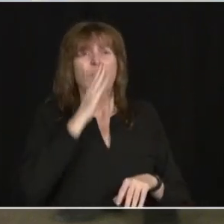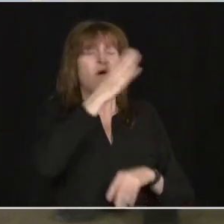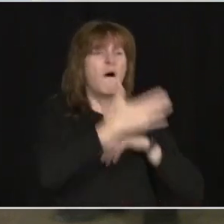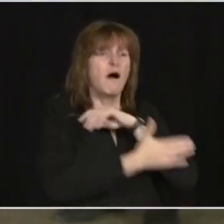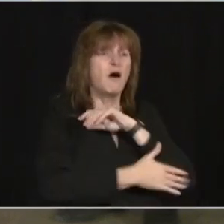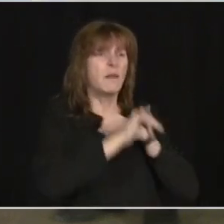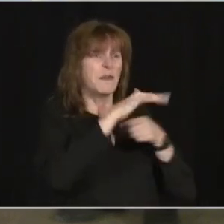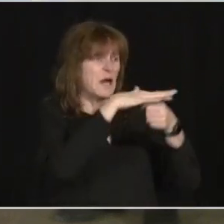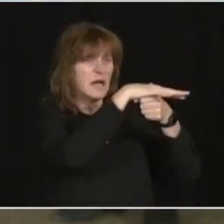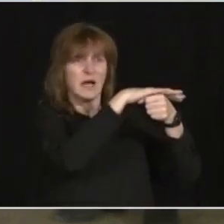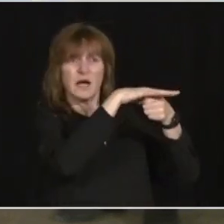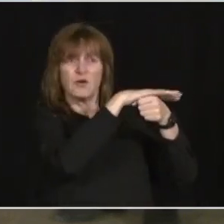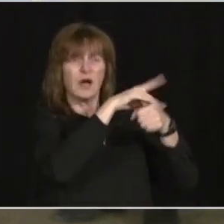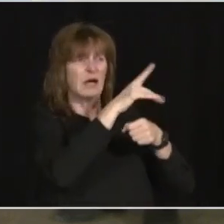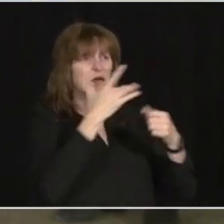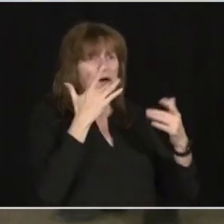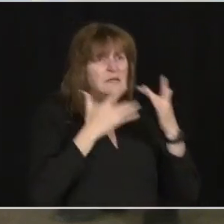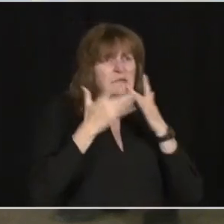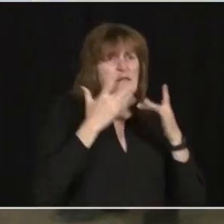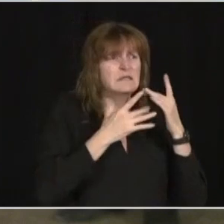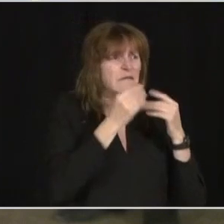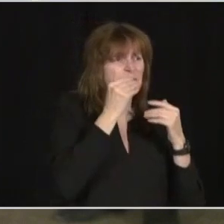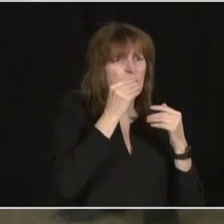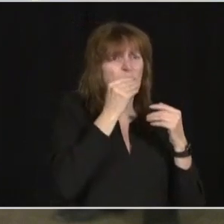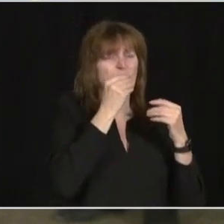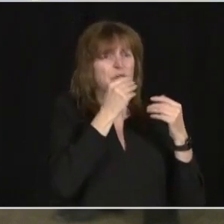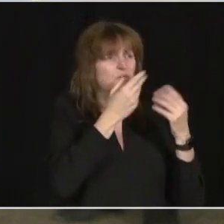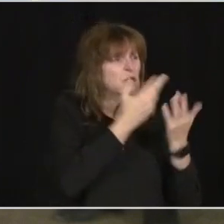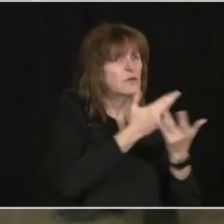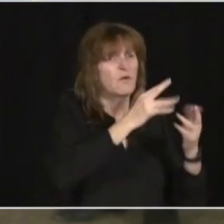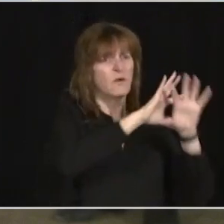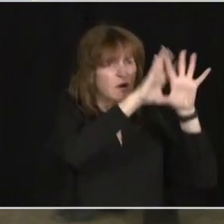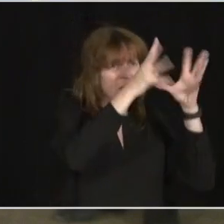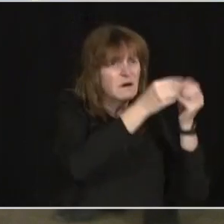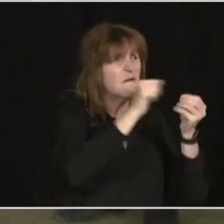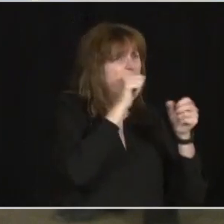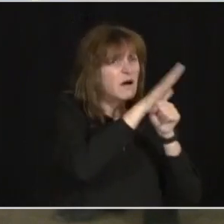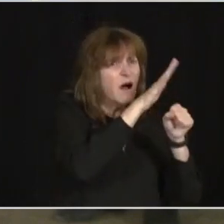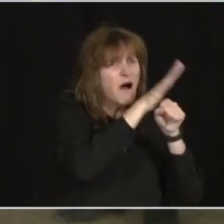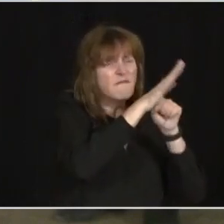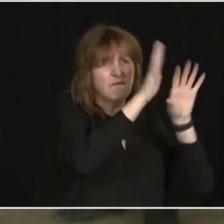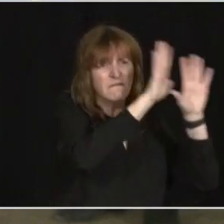the northern areas in cottage country. So let's